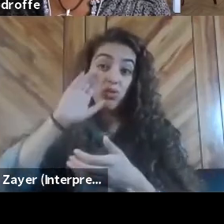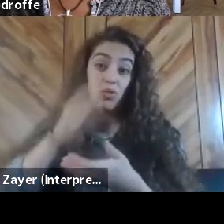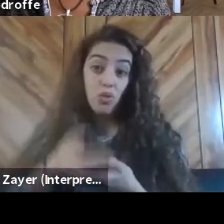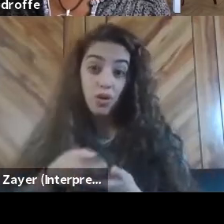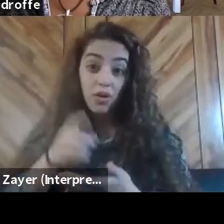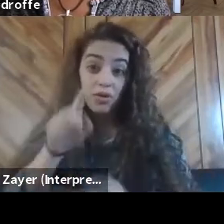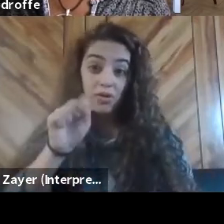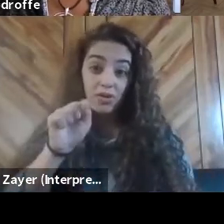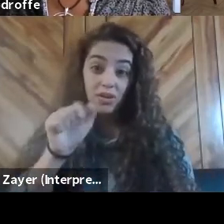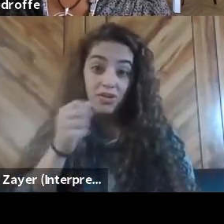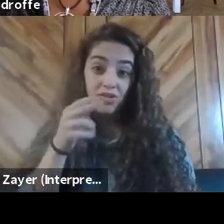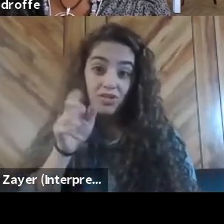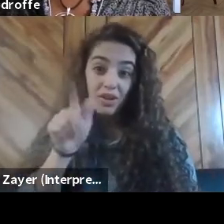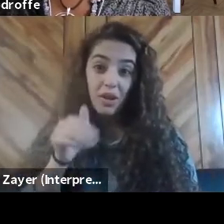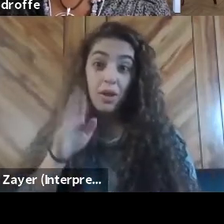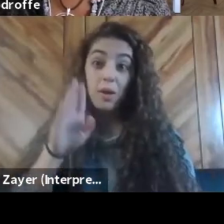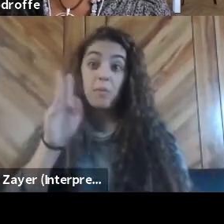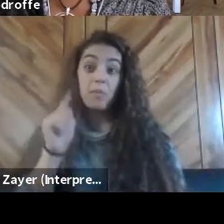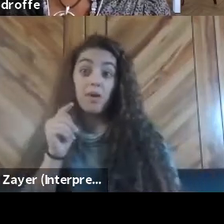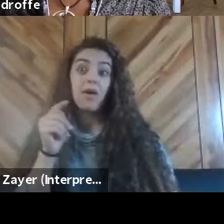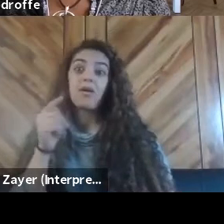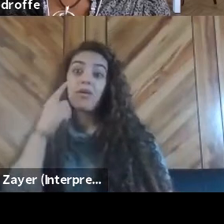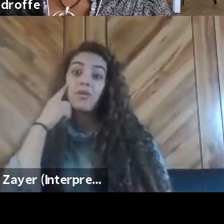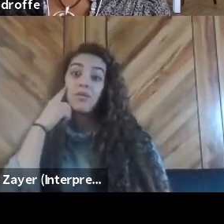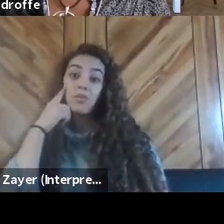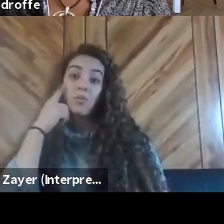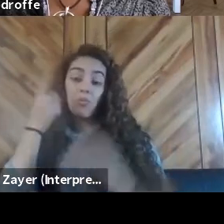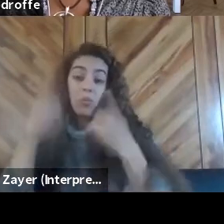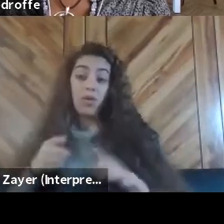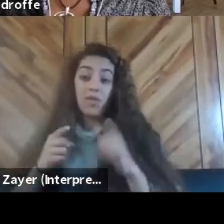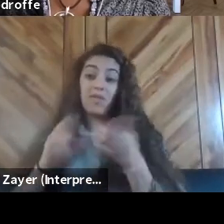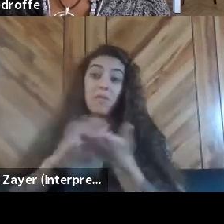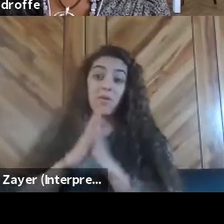they want to be with friends. And my son had a lot of